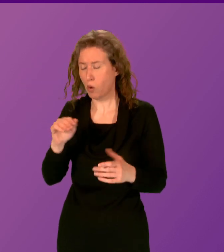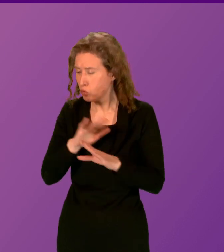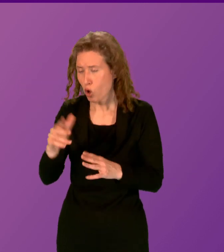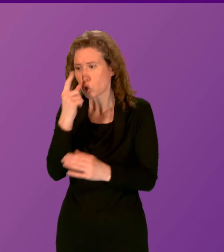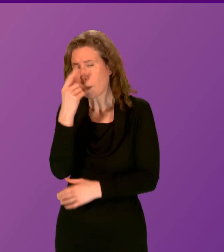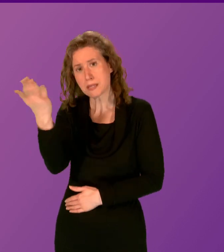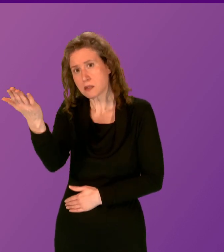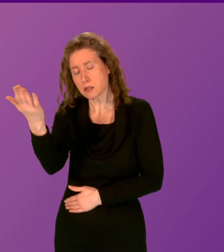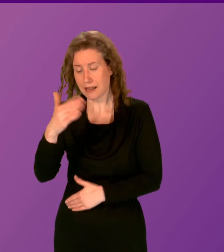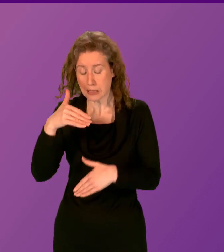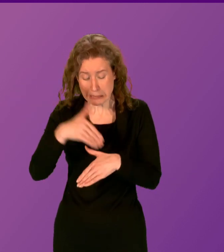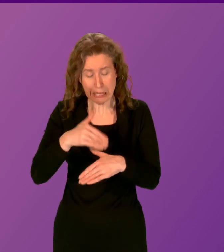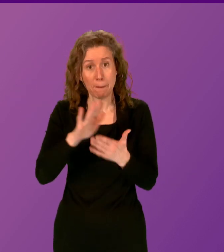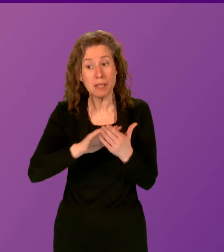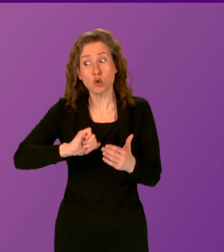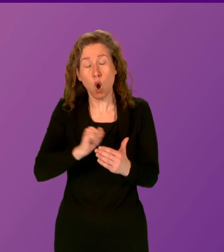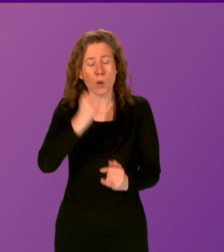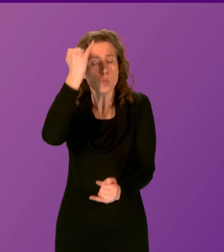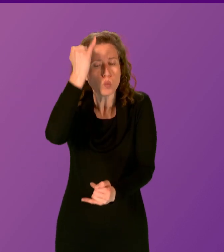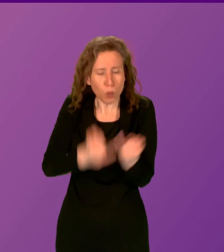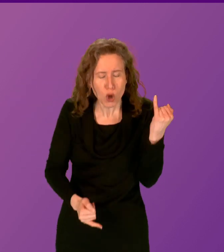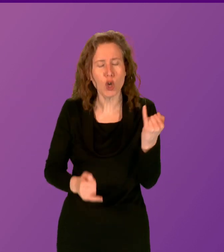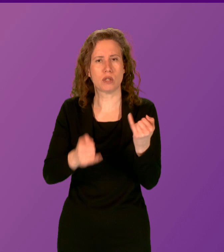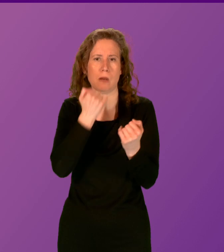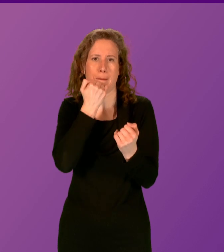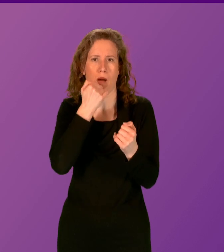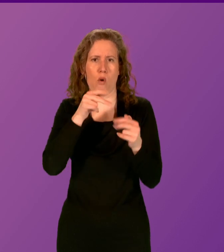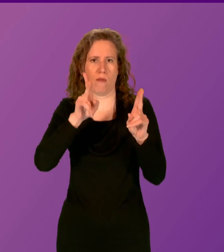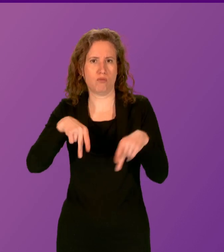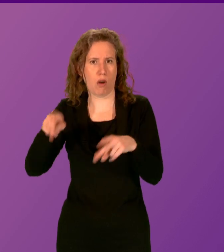It means that Scotland has the highest rate of drug deaths in Europe.